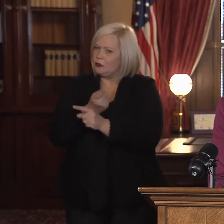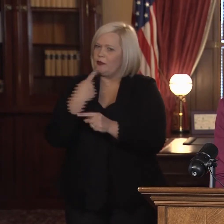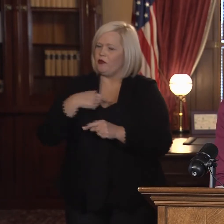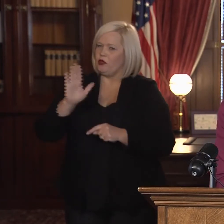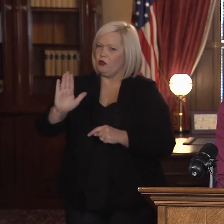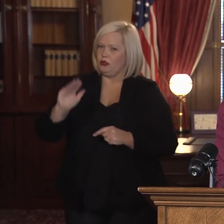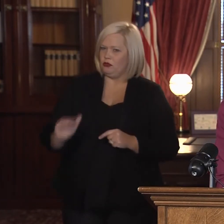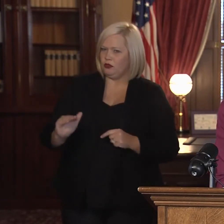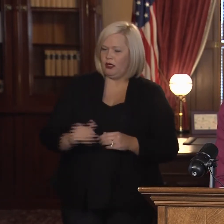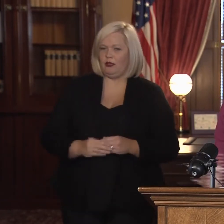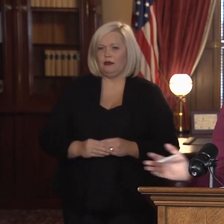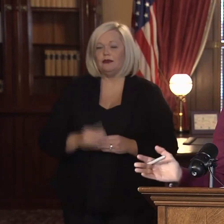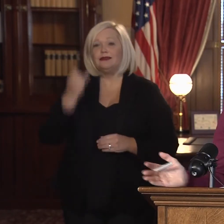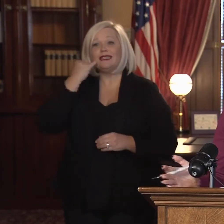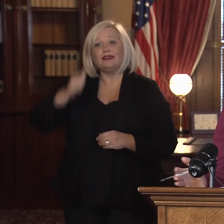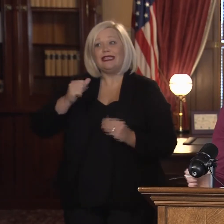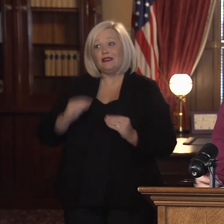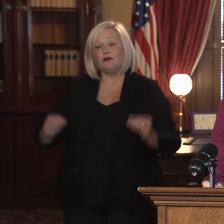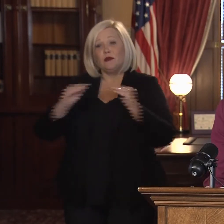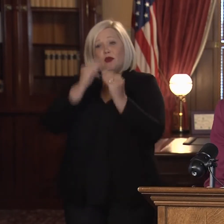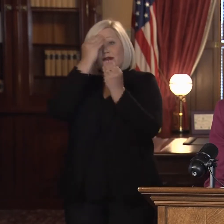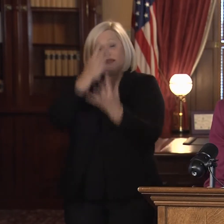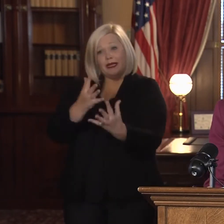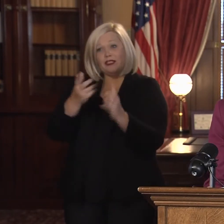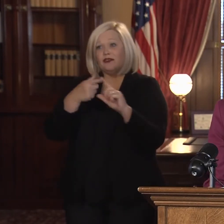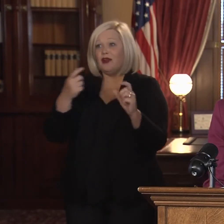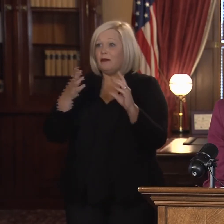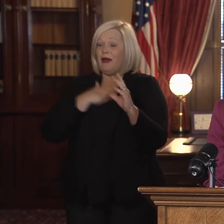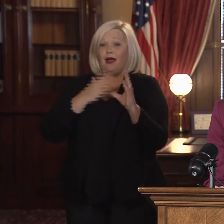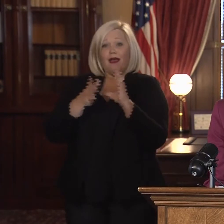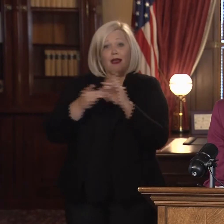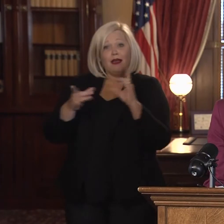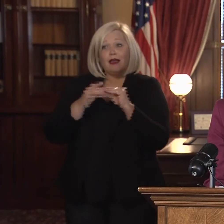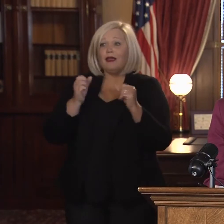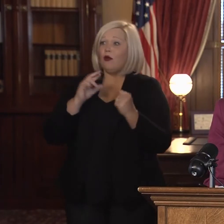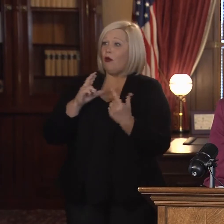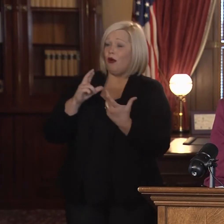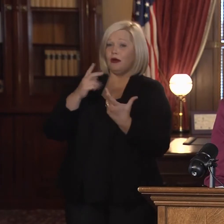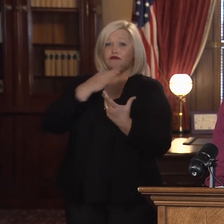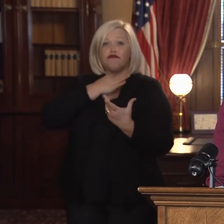IT'S VERY IMPORTANT IN ORDER TO MAKE SURE THAT YOUR CHILD IS KEPT SAFE. SO FOR MORE INFORMATION ABOUT